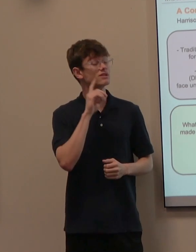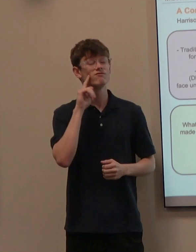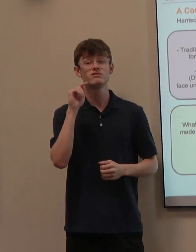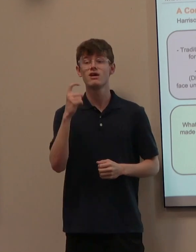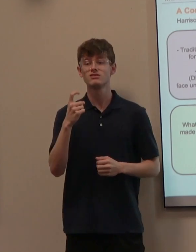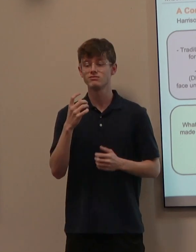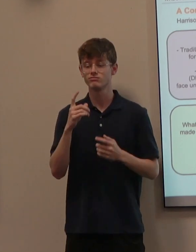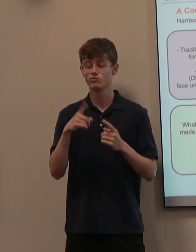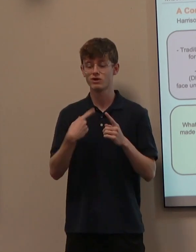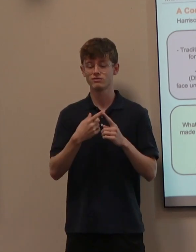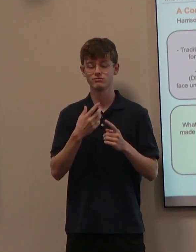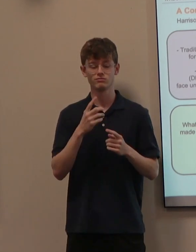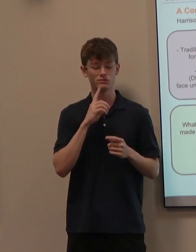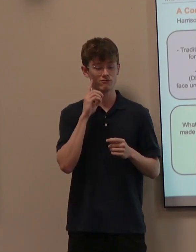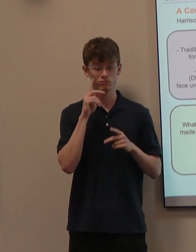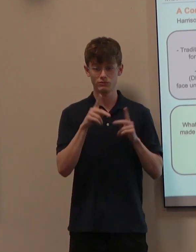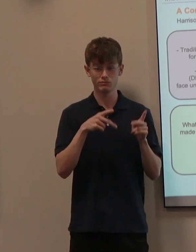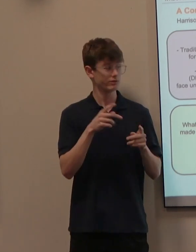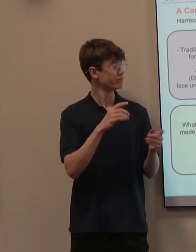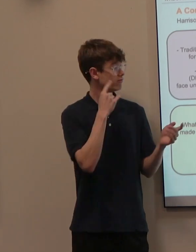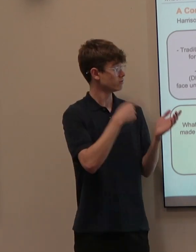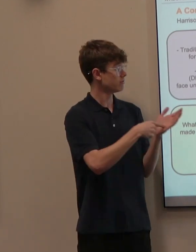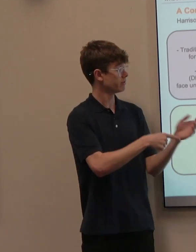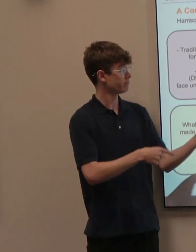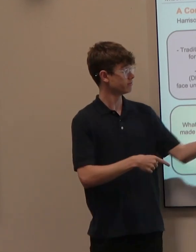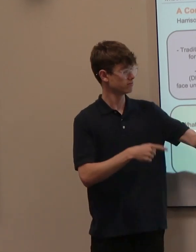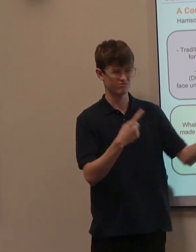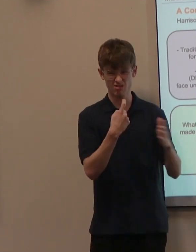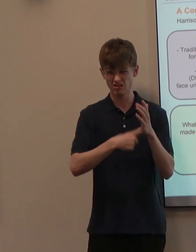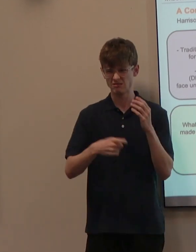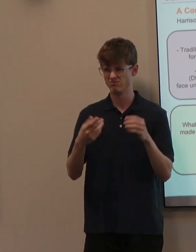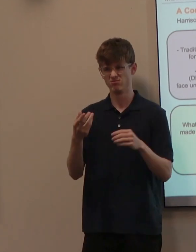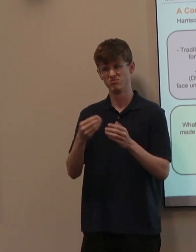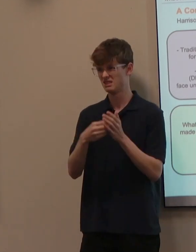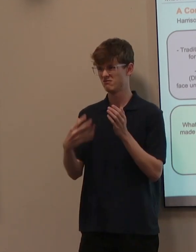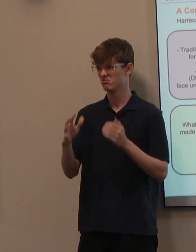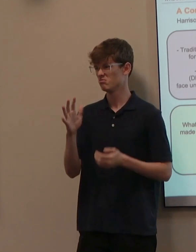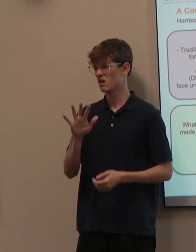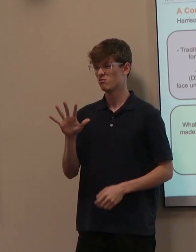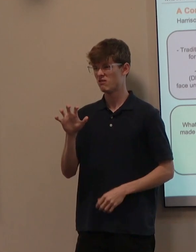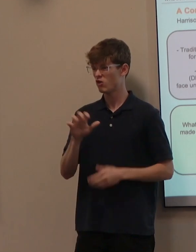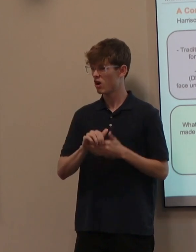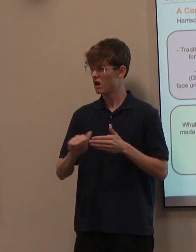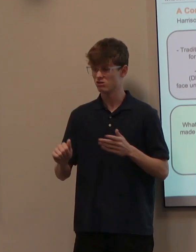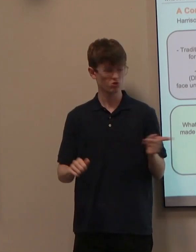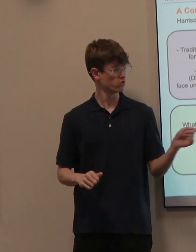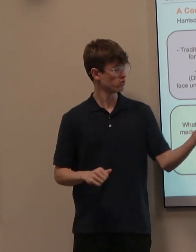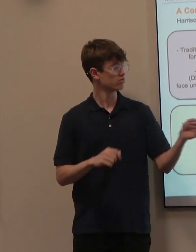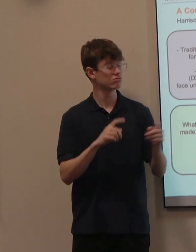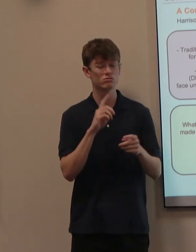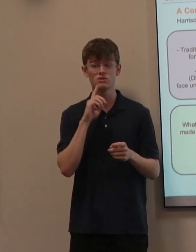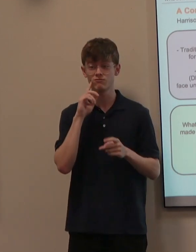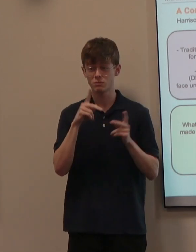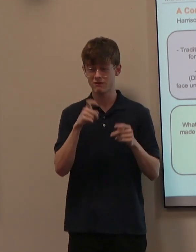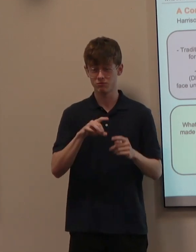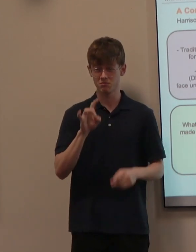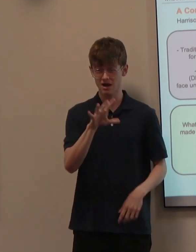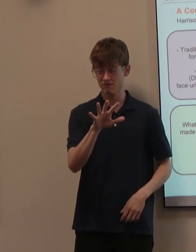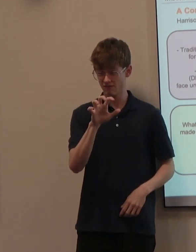Deaf tax is when deaf people use stethoscopes, these are very expensive, about $500. Deaf people have to pay